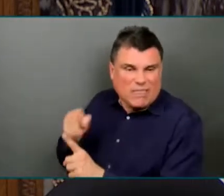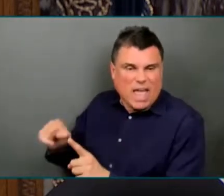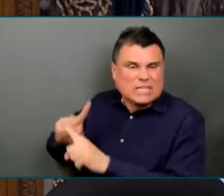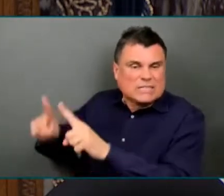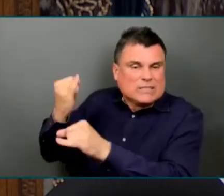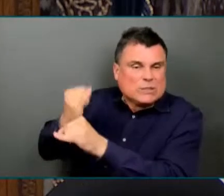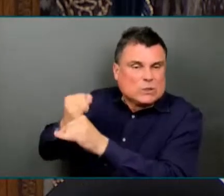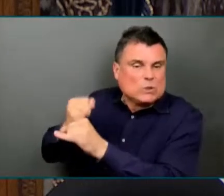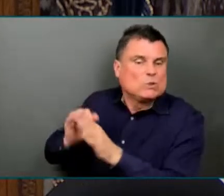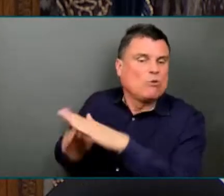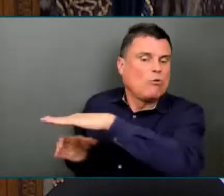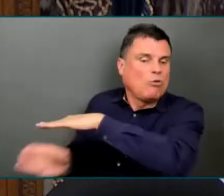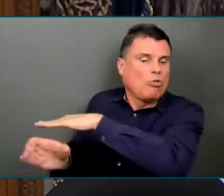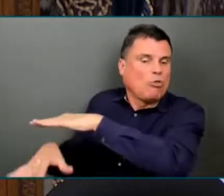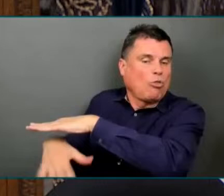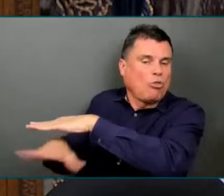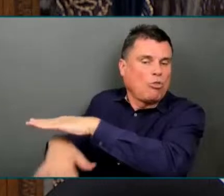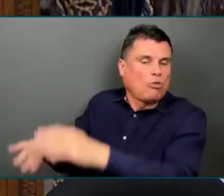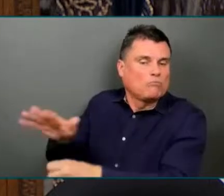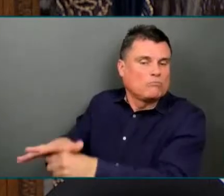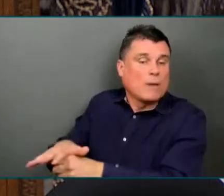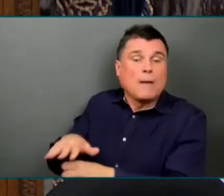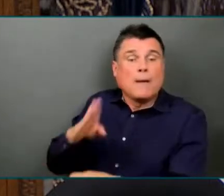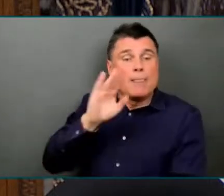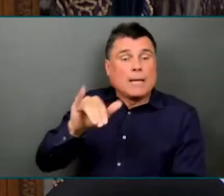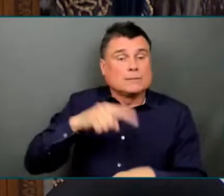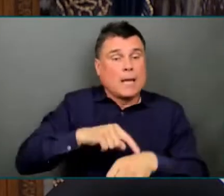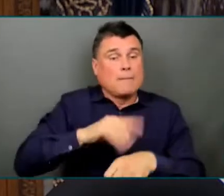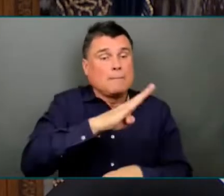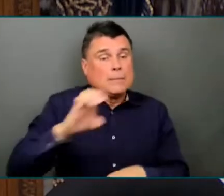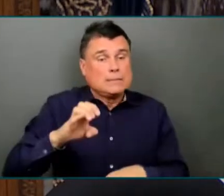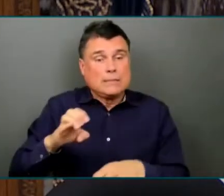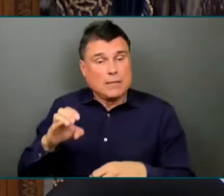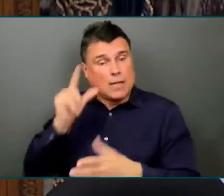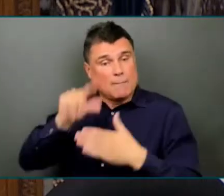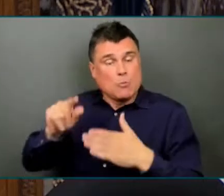In August 2002, a class action lawsuit was put forward by former Woodlands